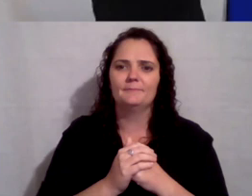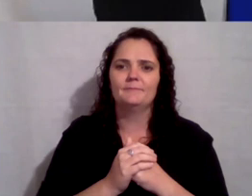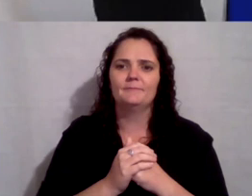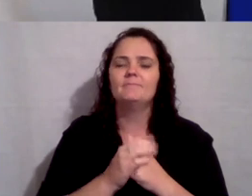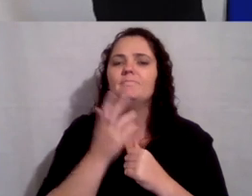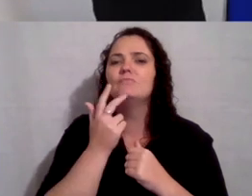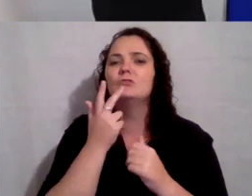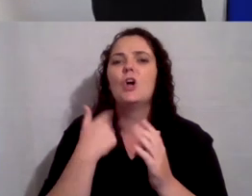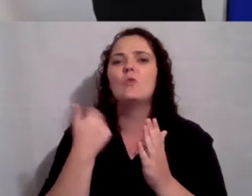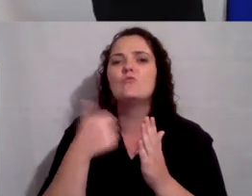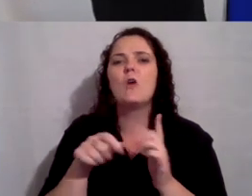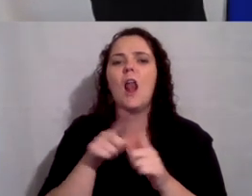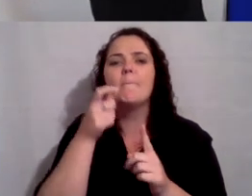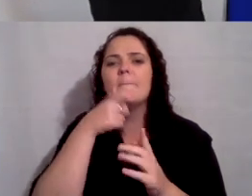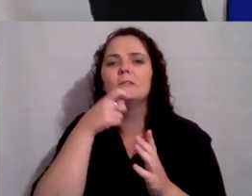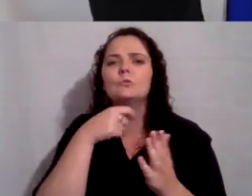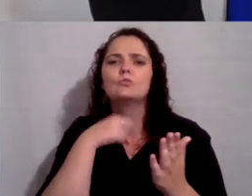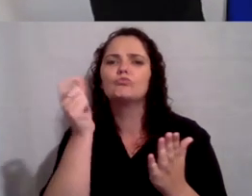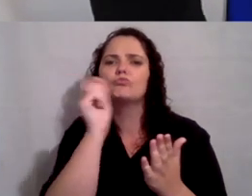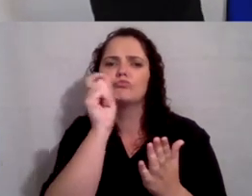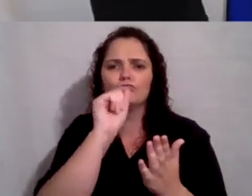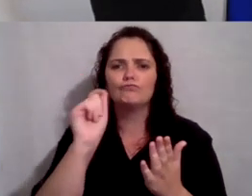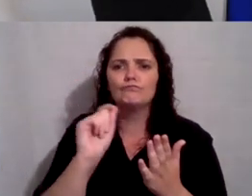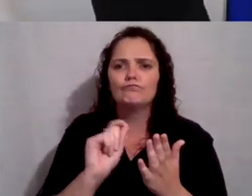stick of charcoal or graphite, and I'm just going to start to really